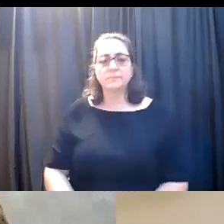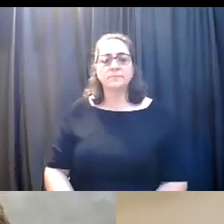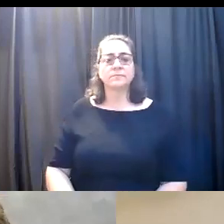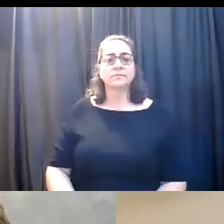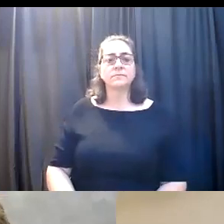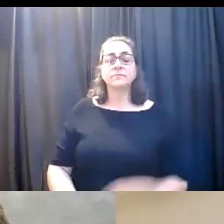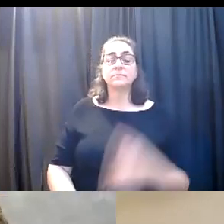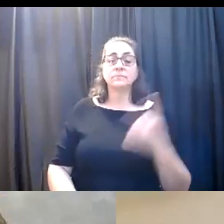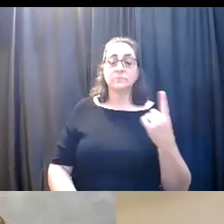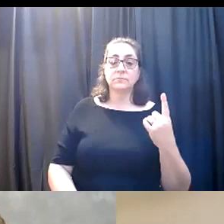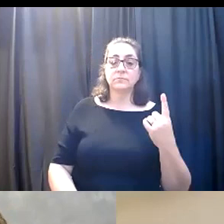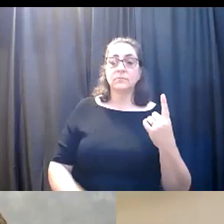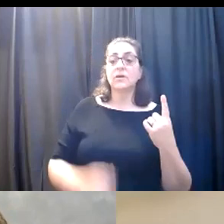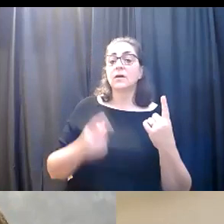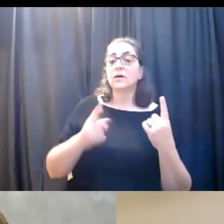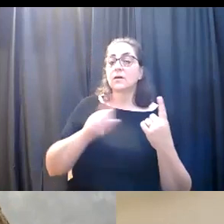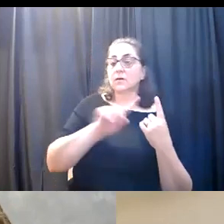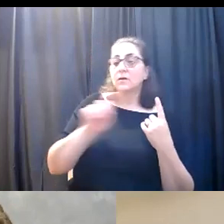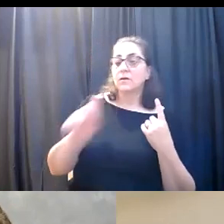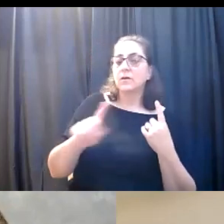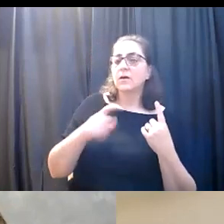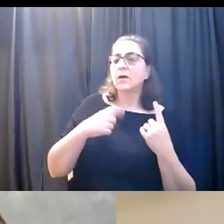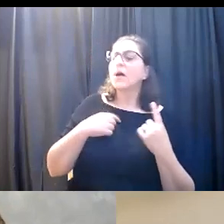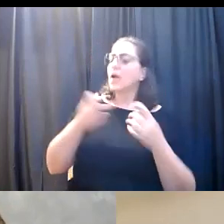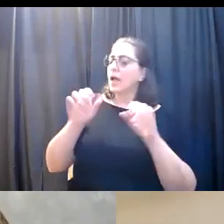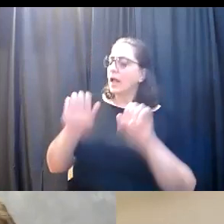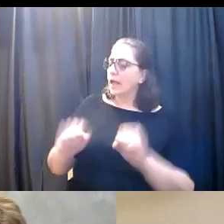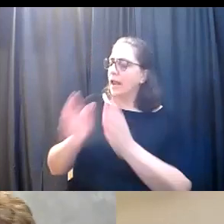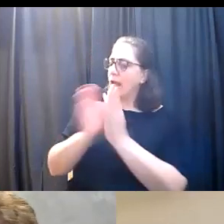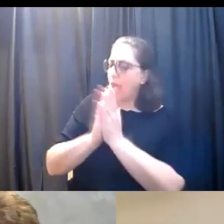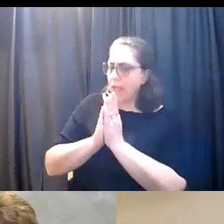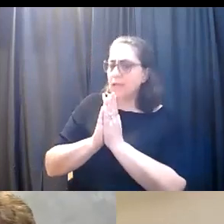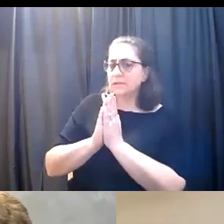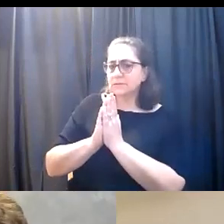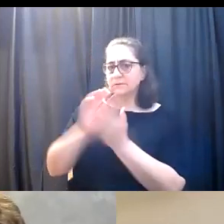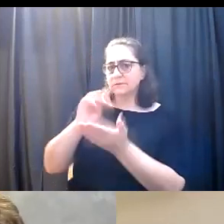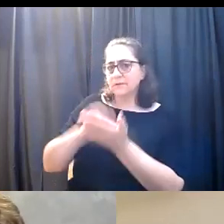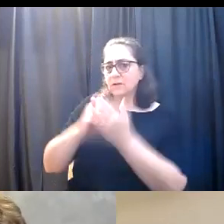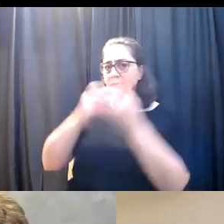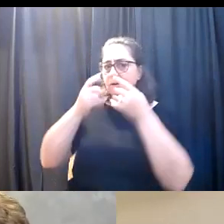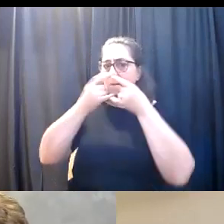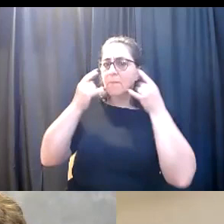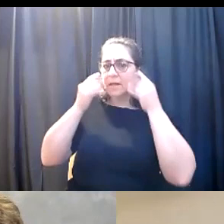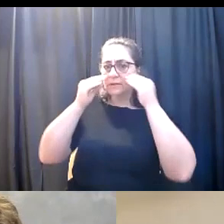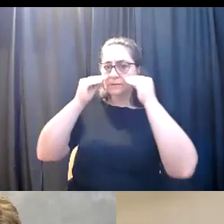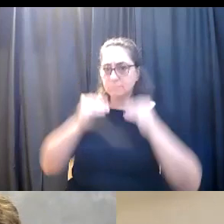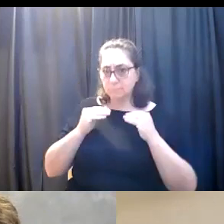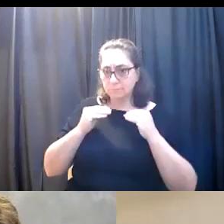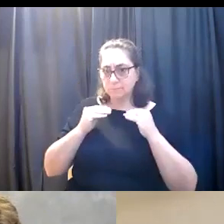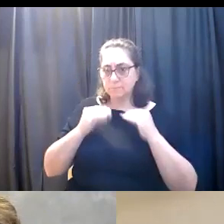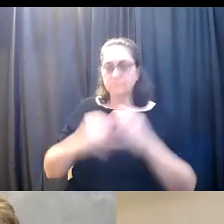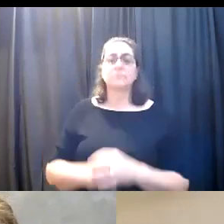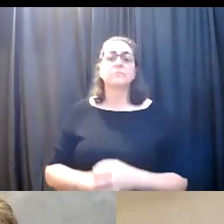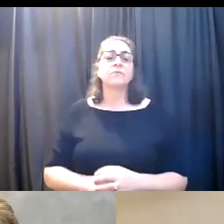all of us are doing, assessing the risk in the situation' sometimes that is a personal issue.